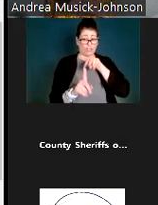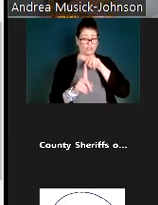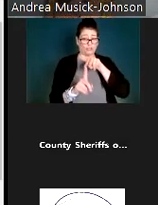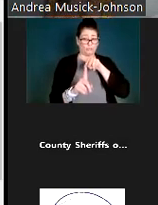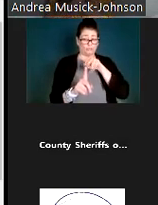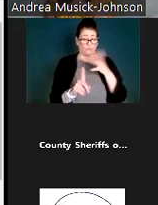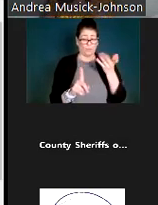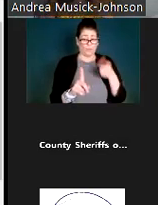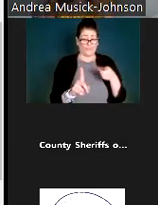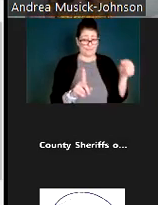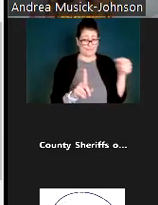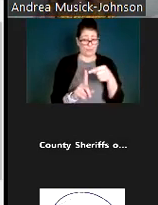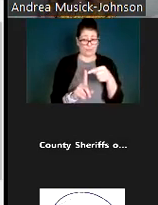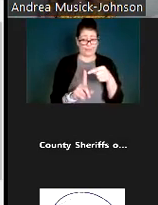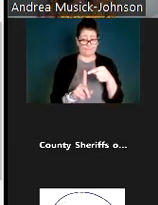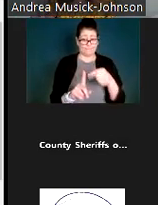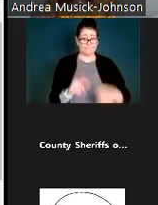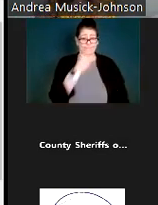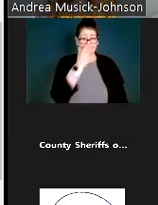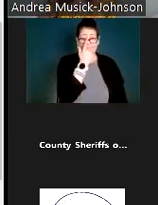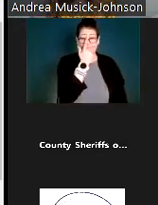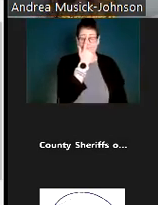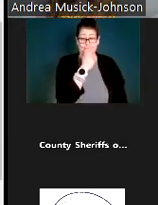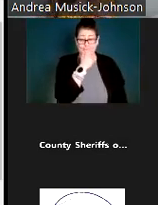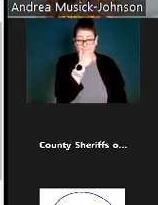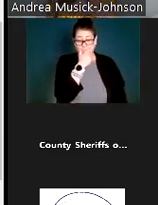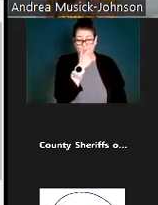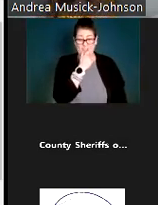what's happening with that offender's custody status, you can do so by